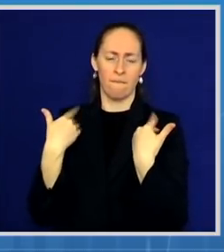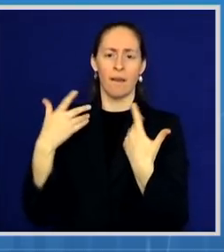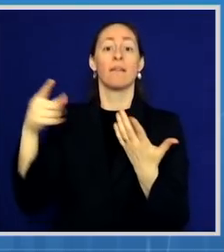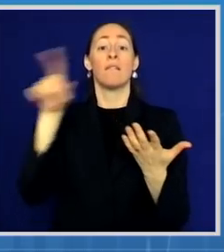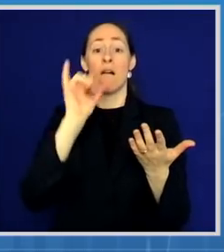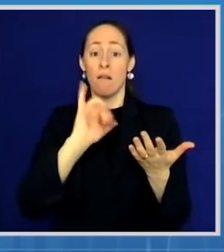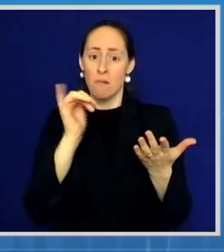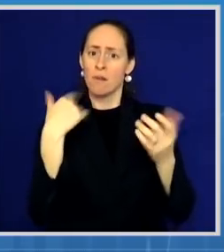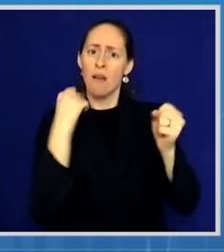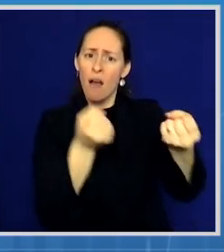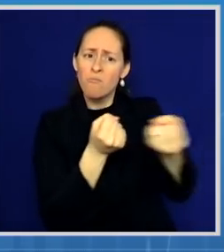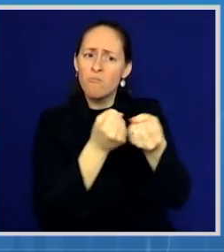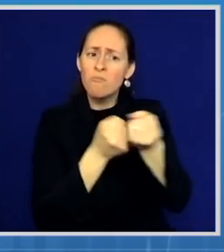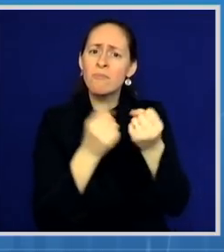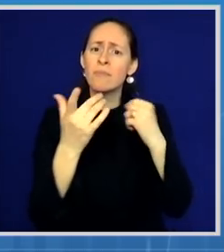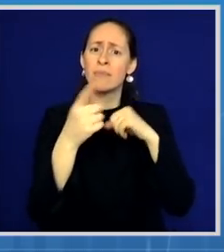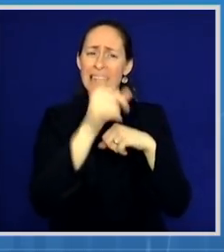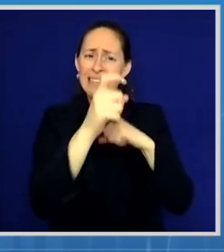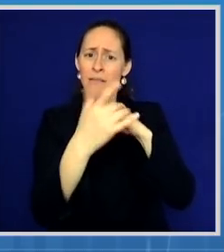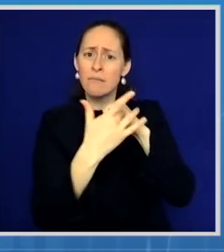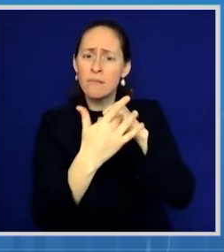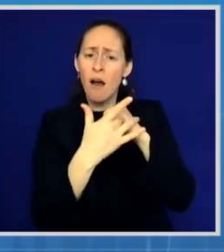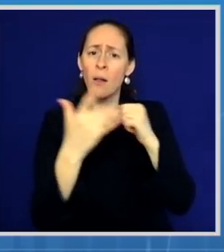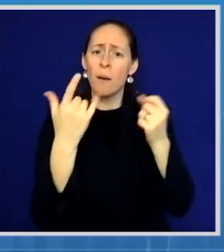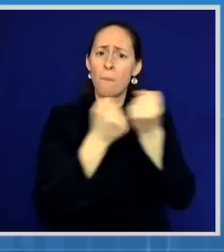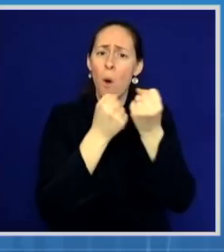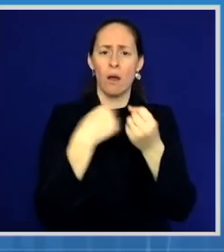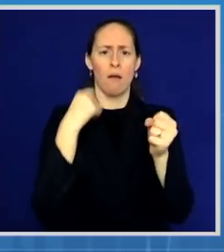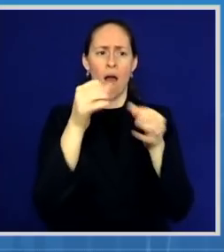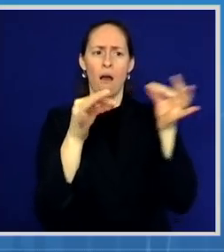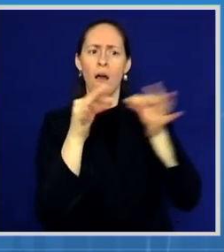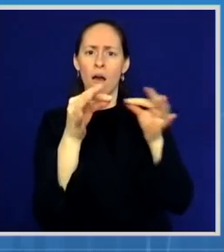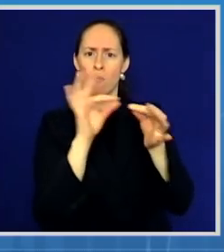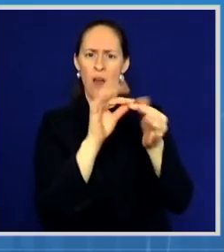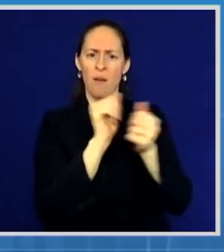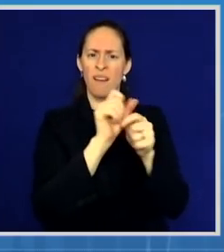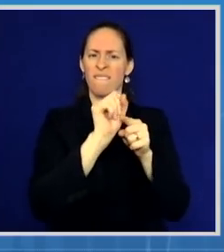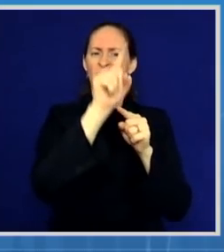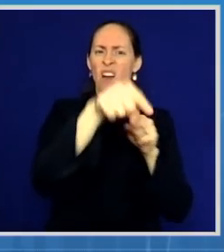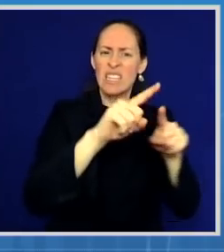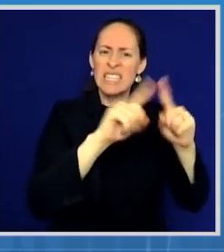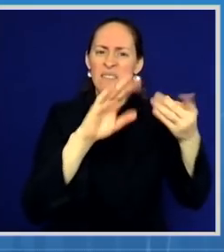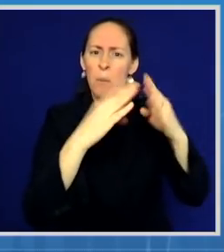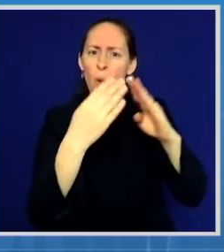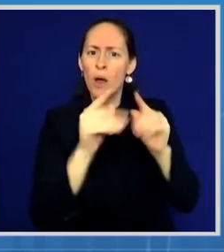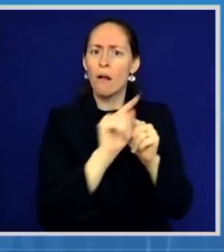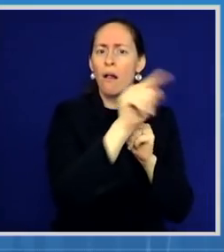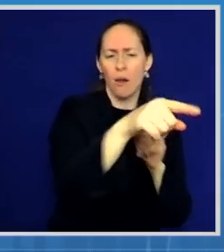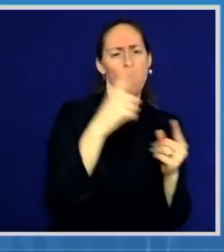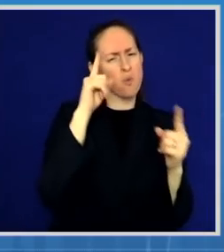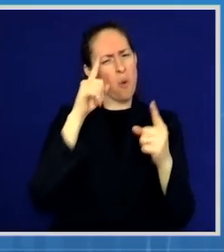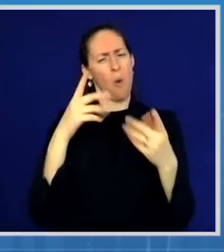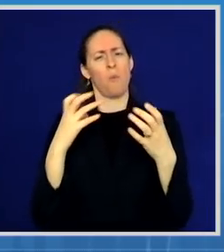and coordinating with the broader research community. As we mark 100 days of this administration,